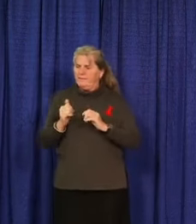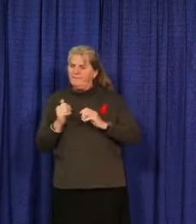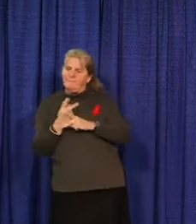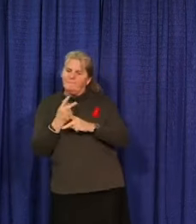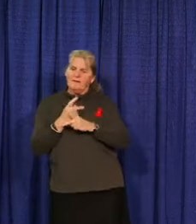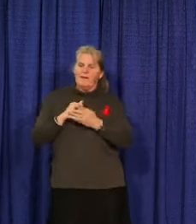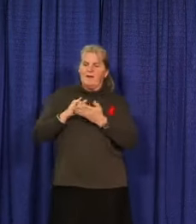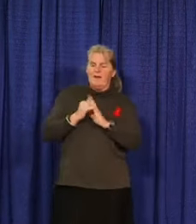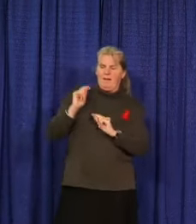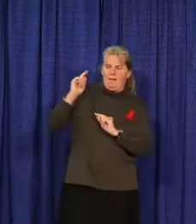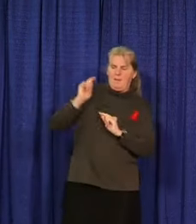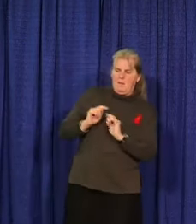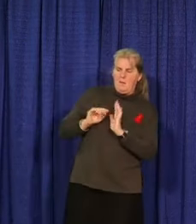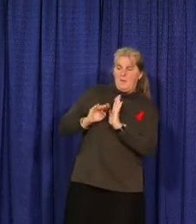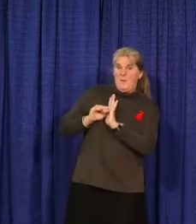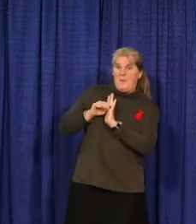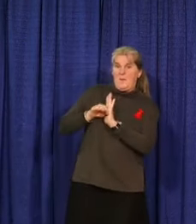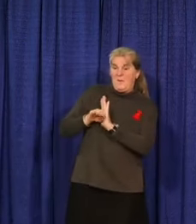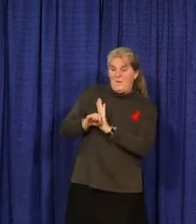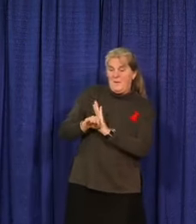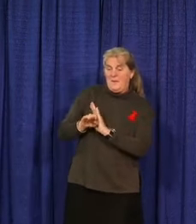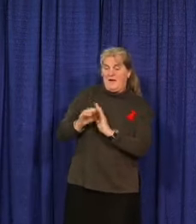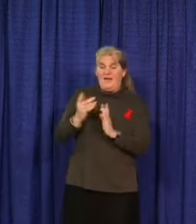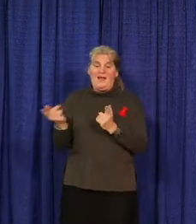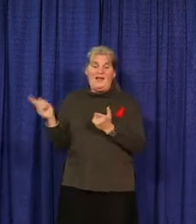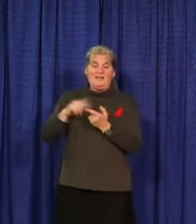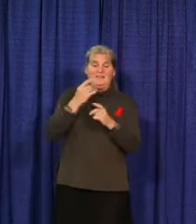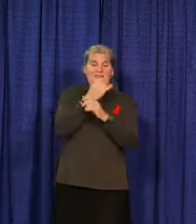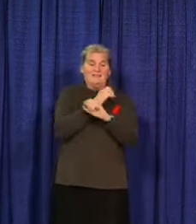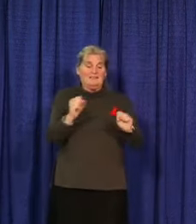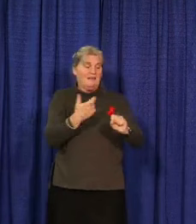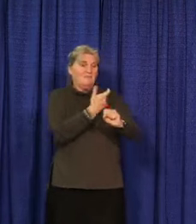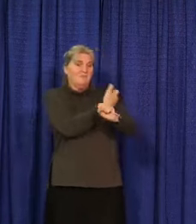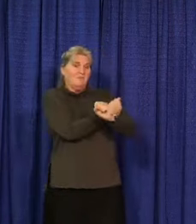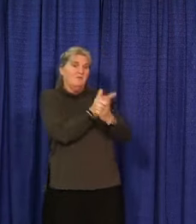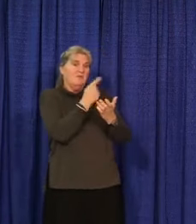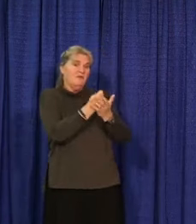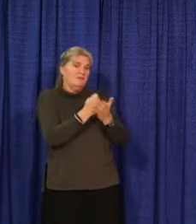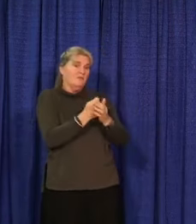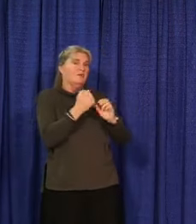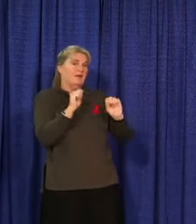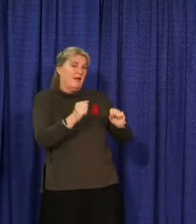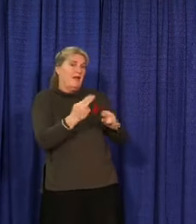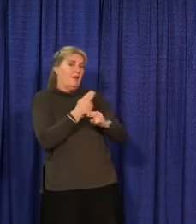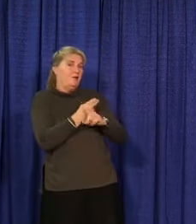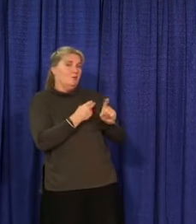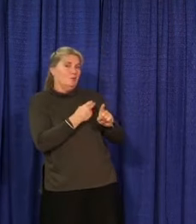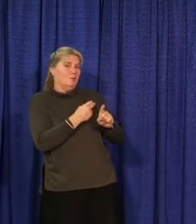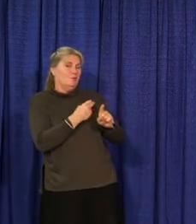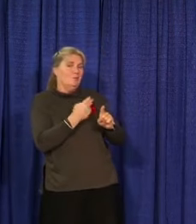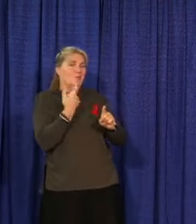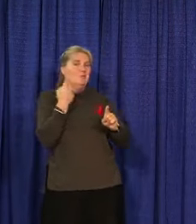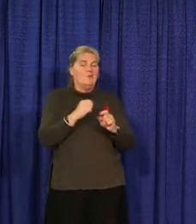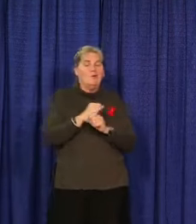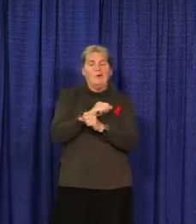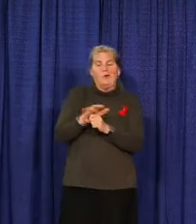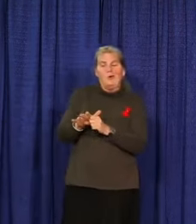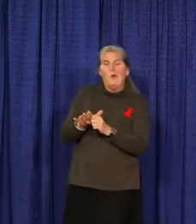to keep the infection rate down until a safe and effective vaccine or treatment is available to bring COVID-19